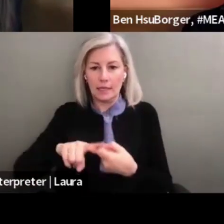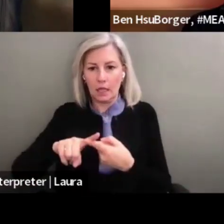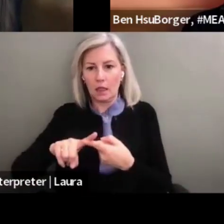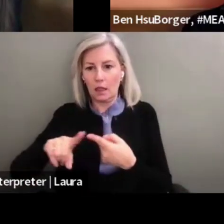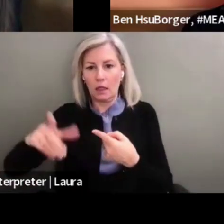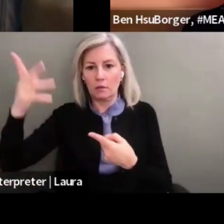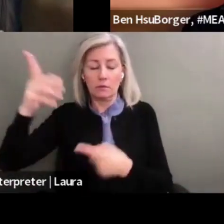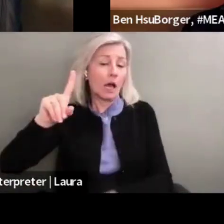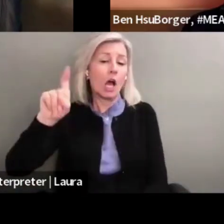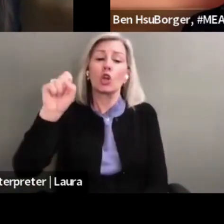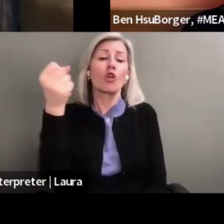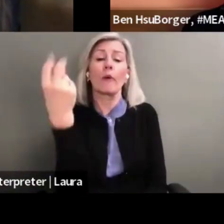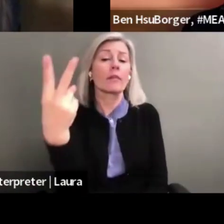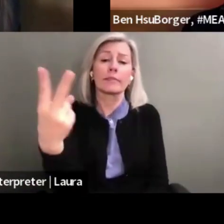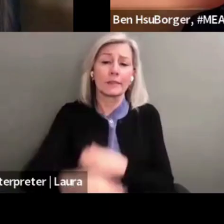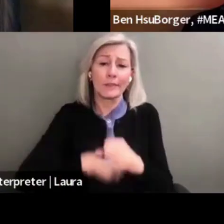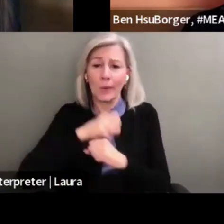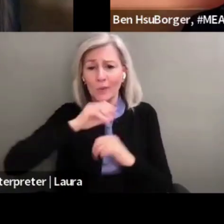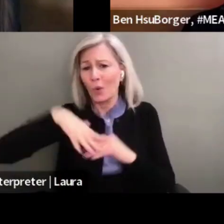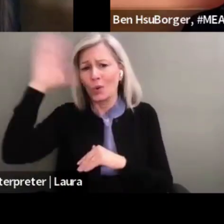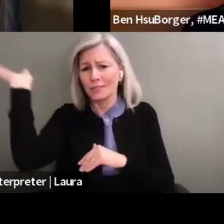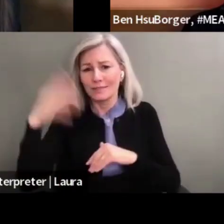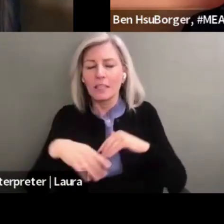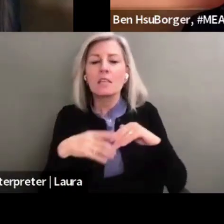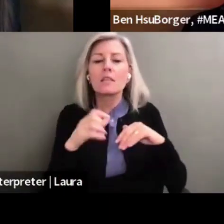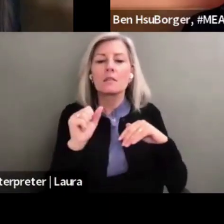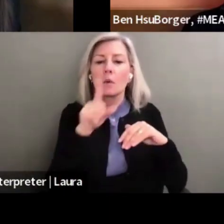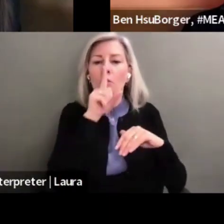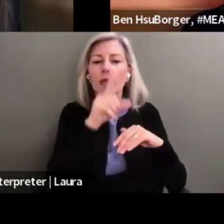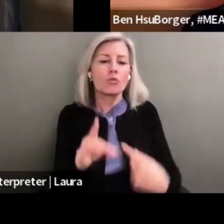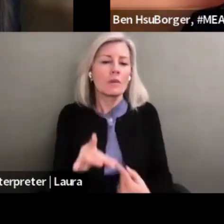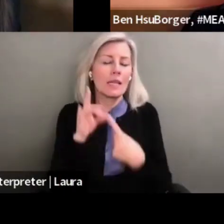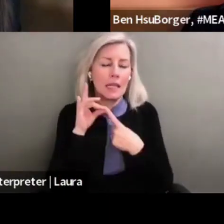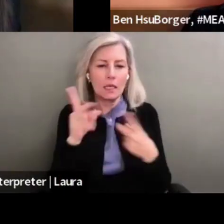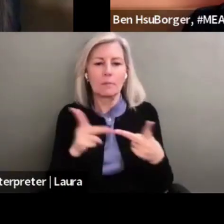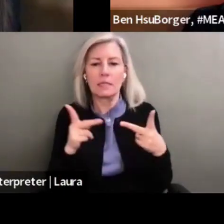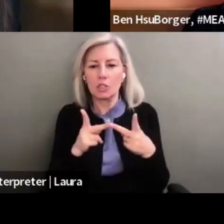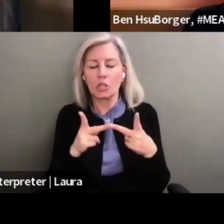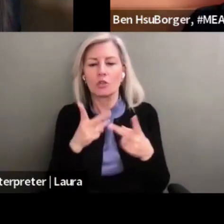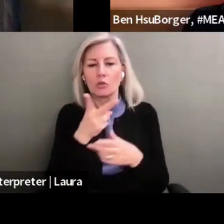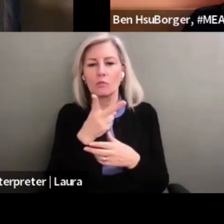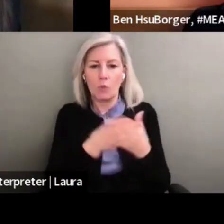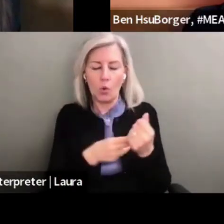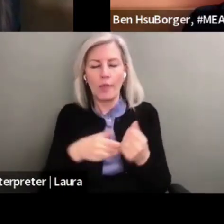so we serve folks of all ages from childhood through 112 or older